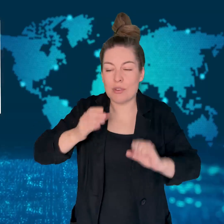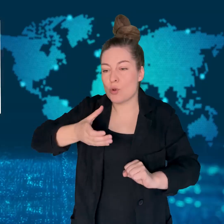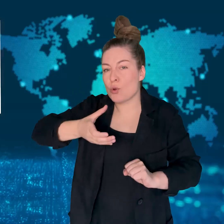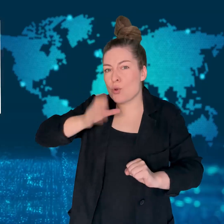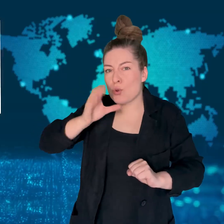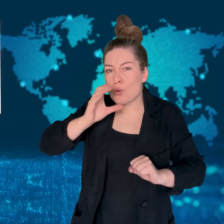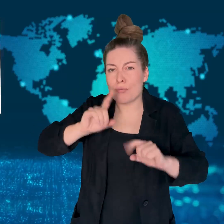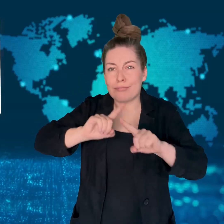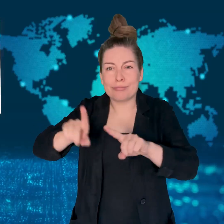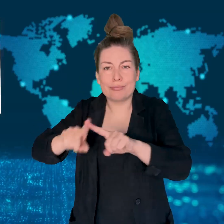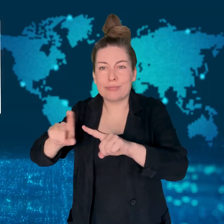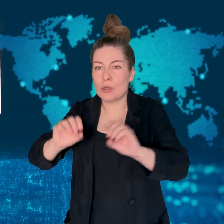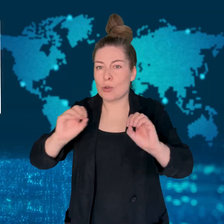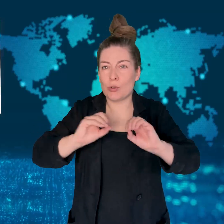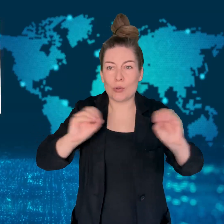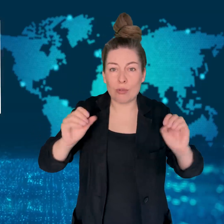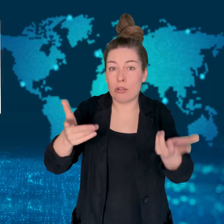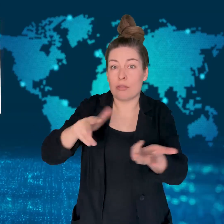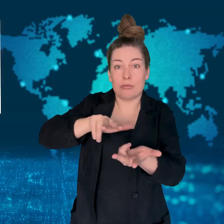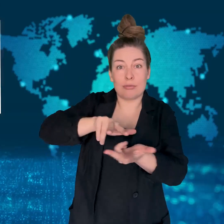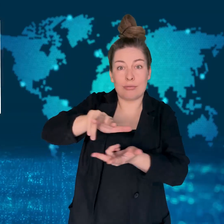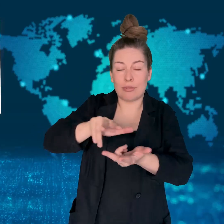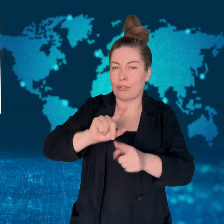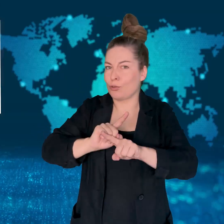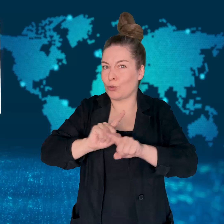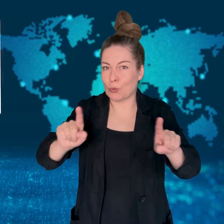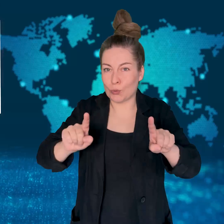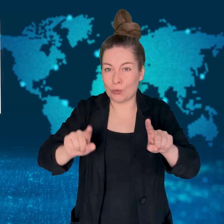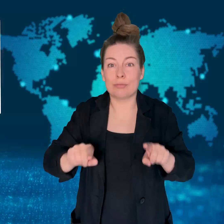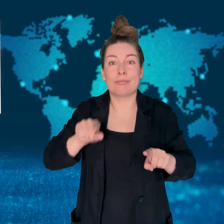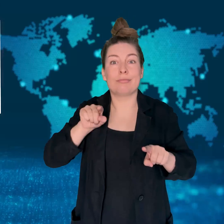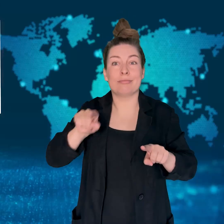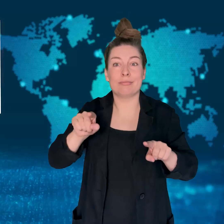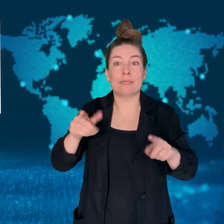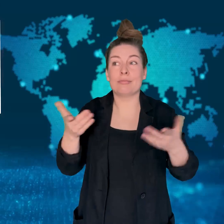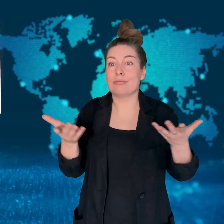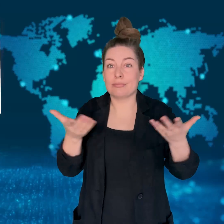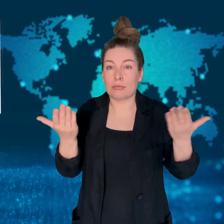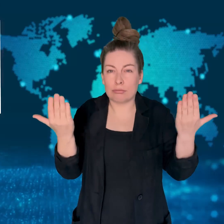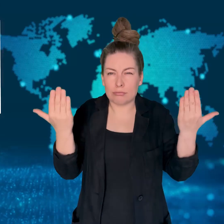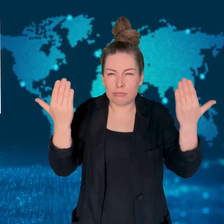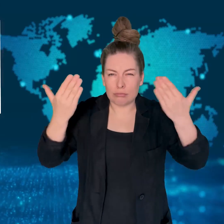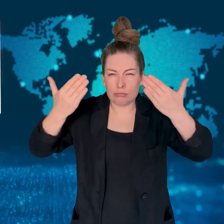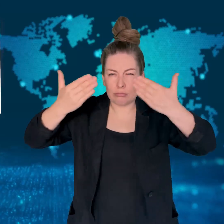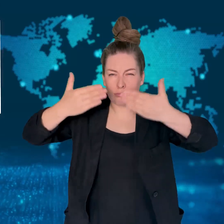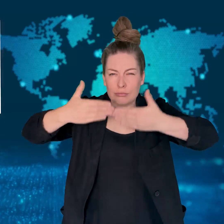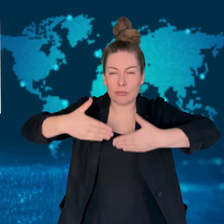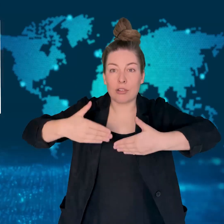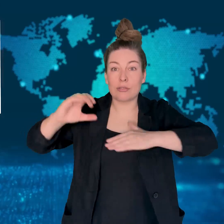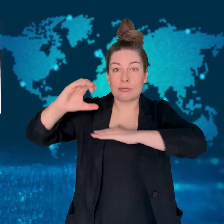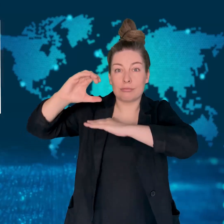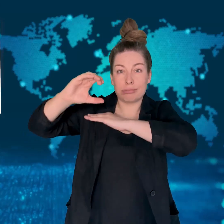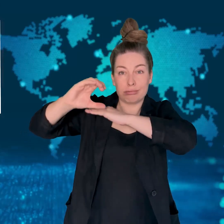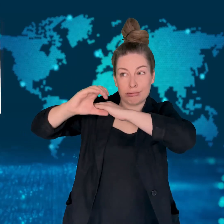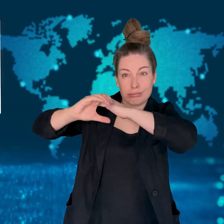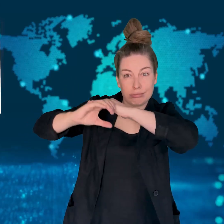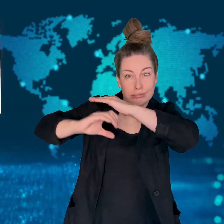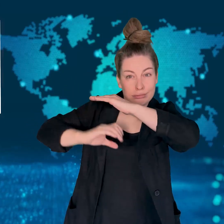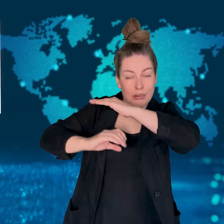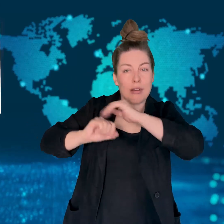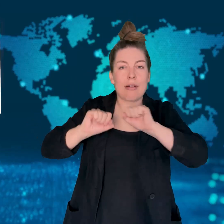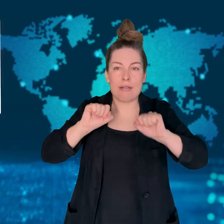During the month, they abstain from food, drink, and sex during the day.